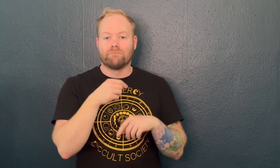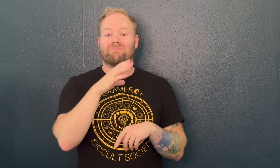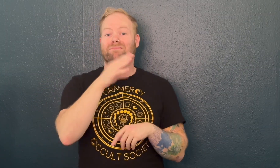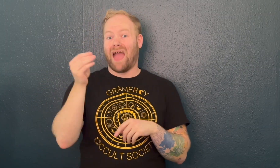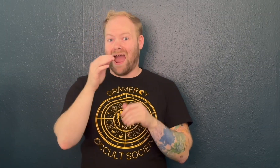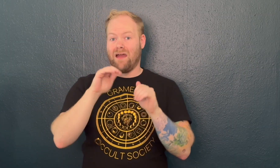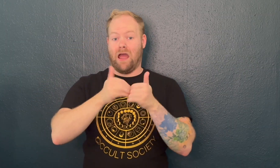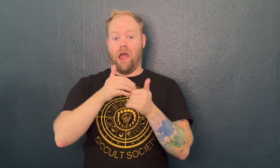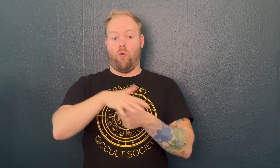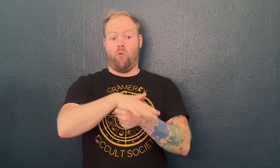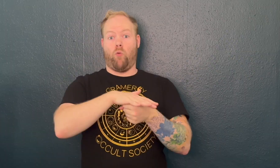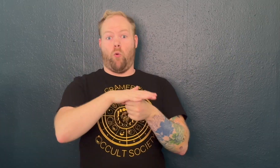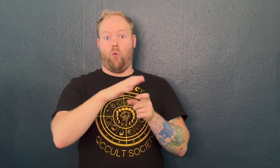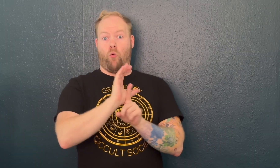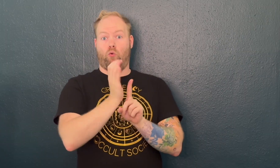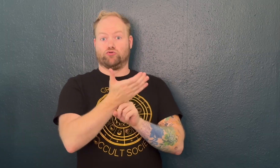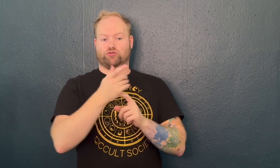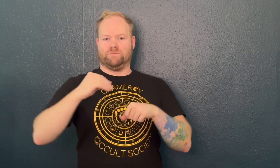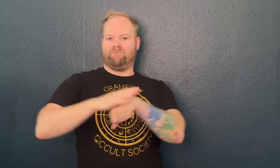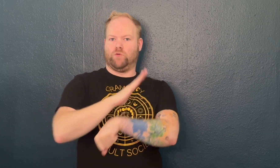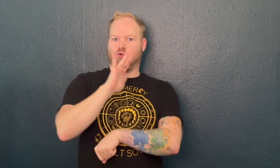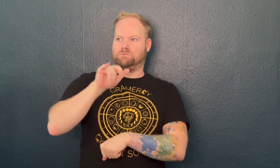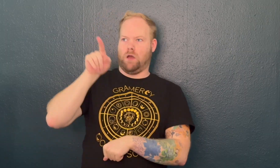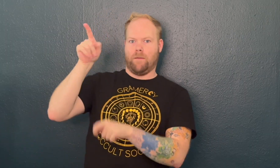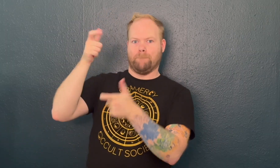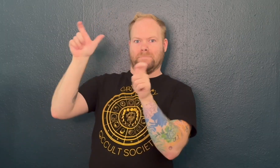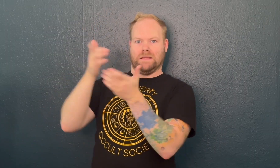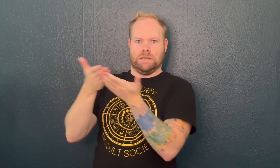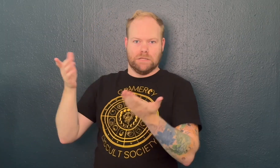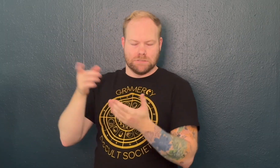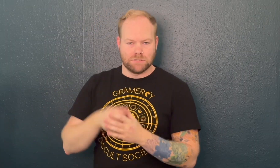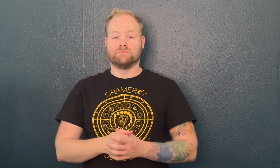and how the local culture gets influenced by it.